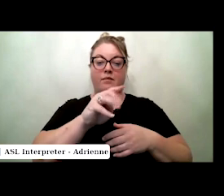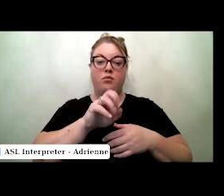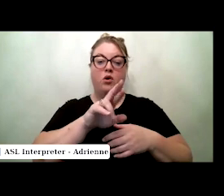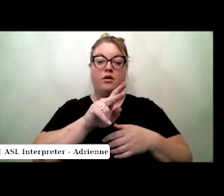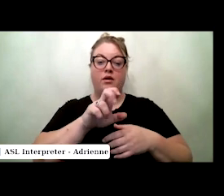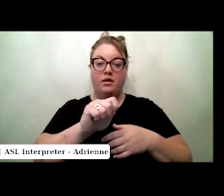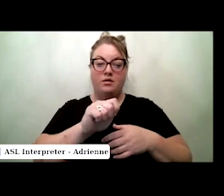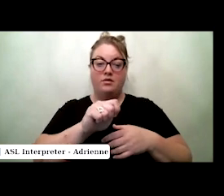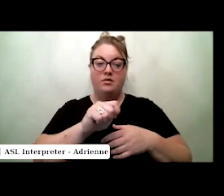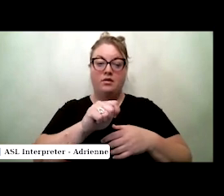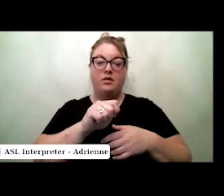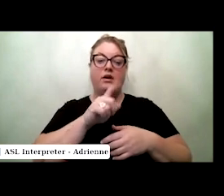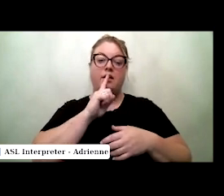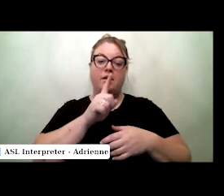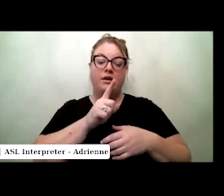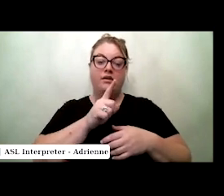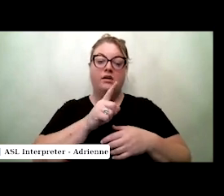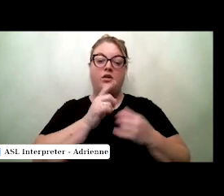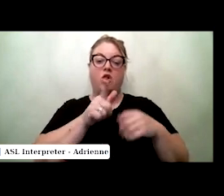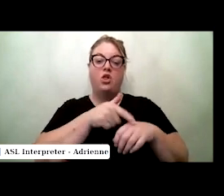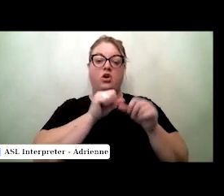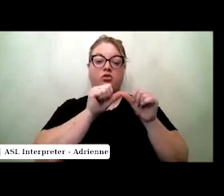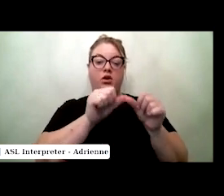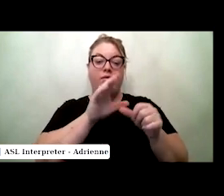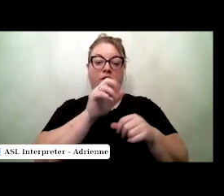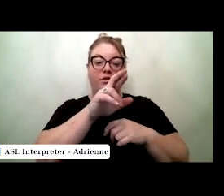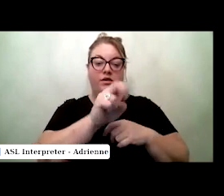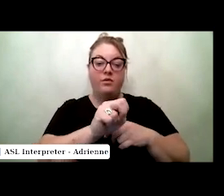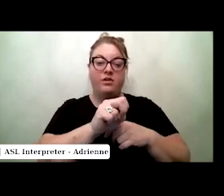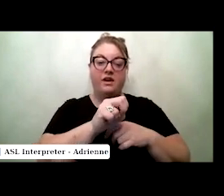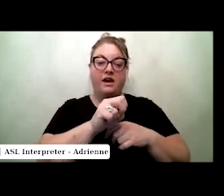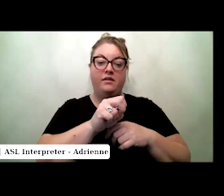Large part of the long term care, services, and support infrastructure.